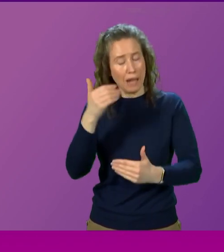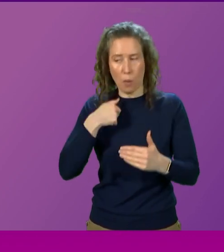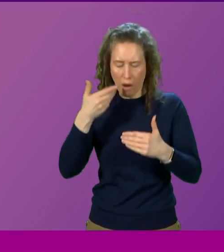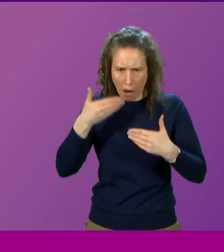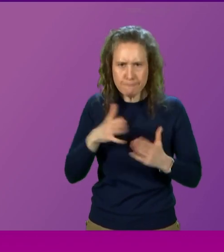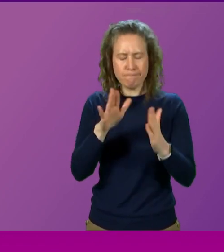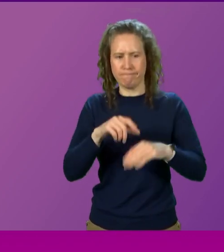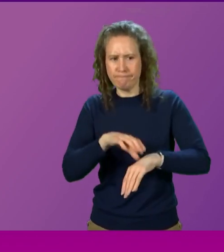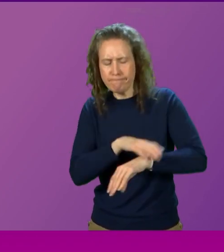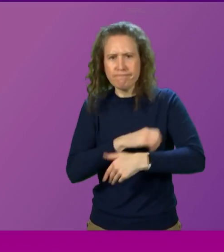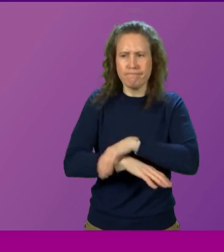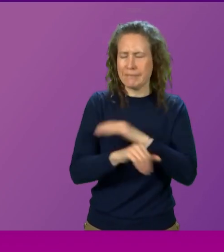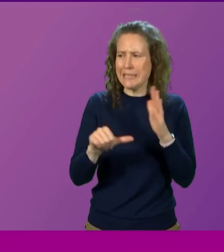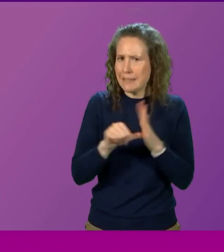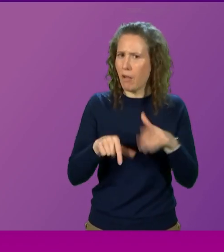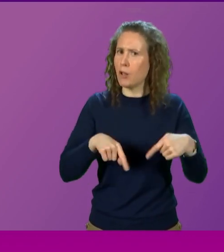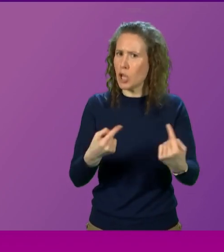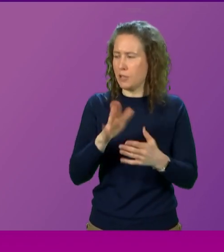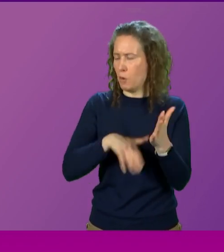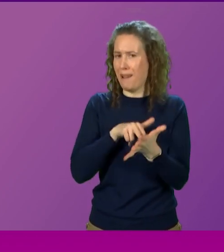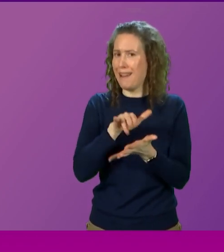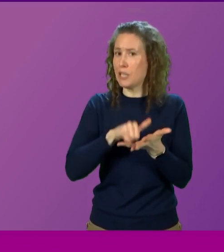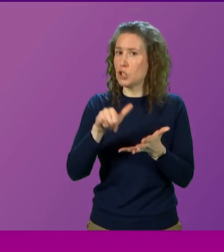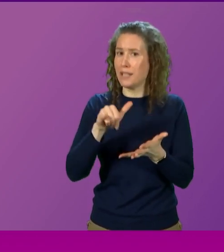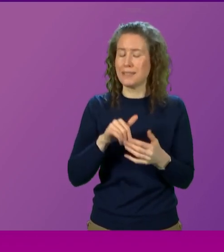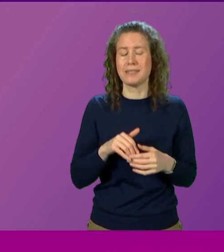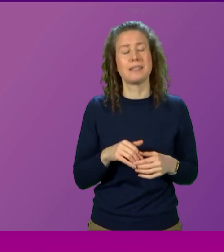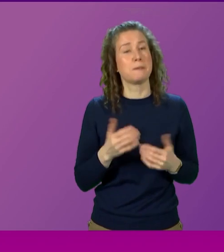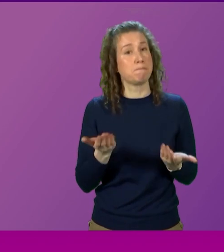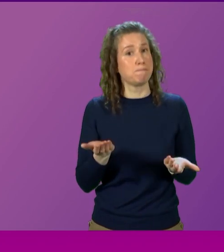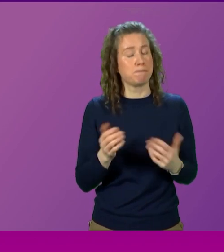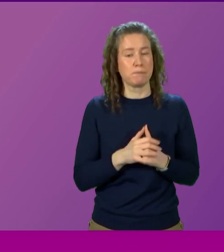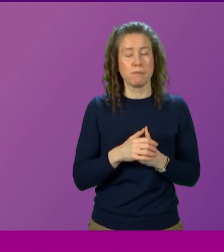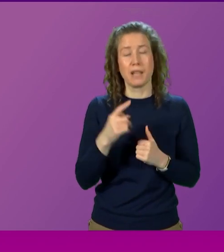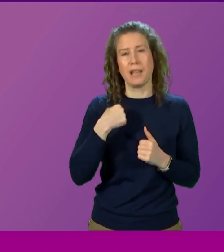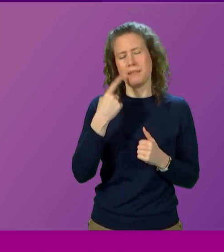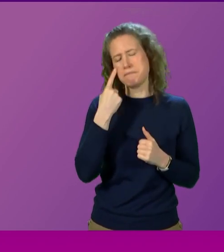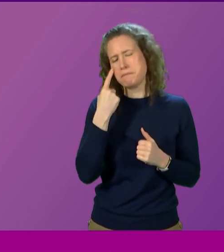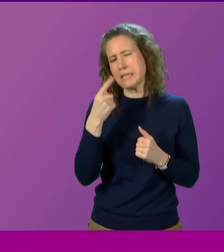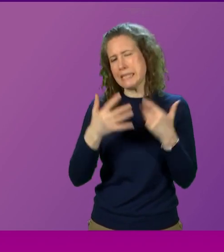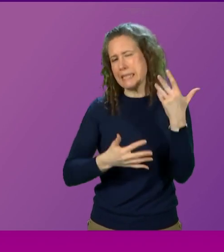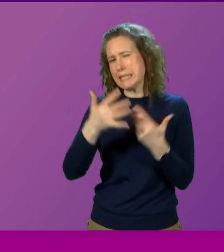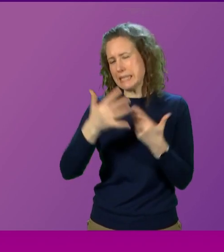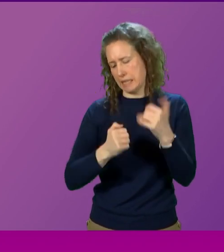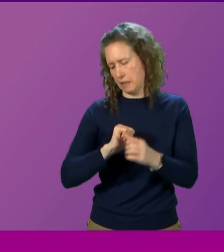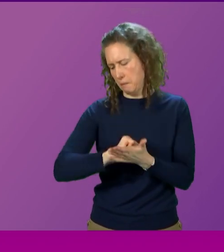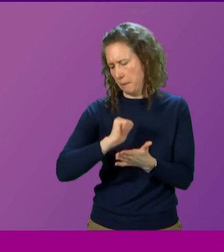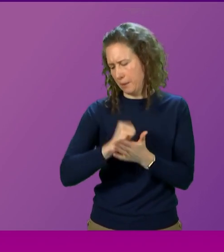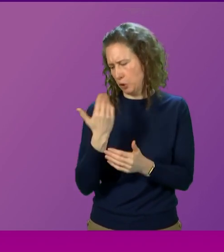challenges that our NHS faces. We can look at statistics that were published this week, which show that there has been